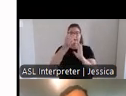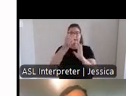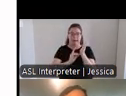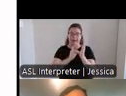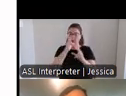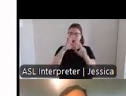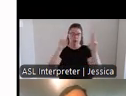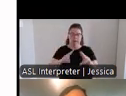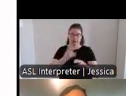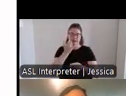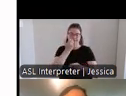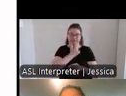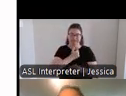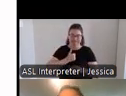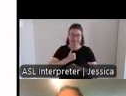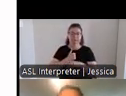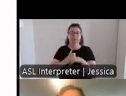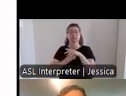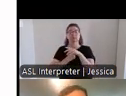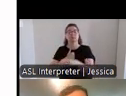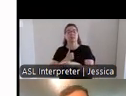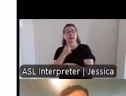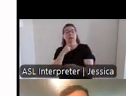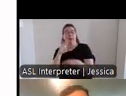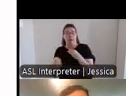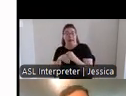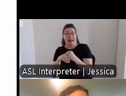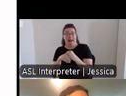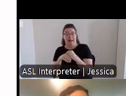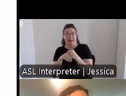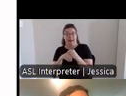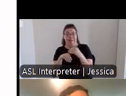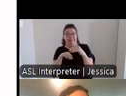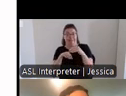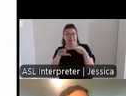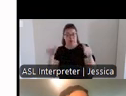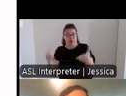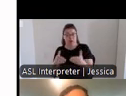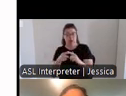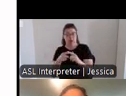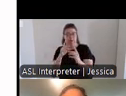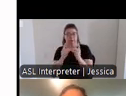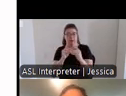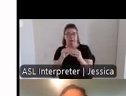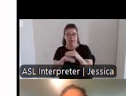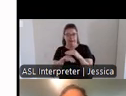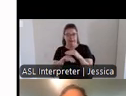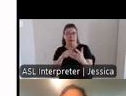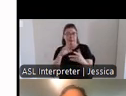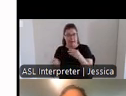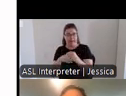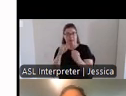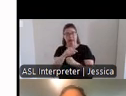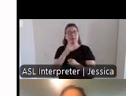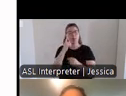that would serve as an introduction to digital accessibility. Um, and, they especially wanted me to focus on WCAG,